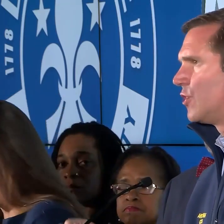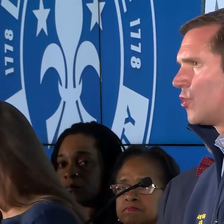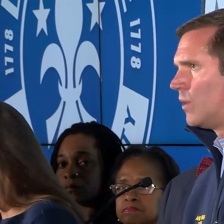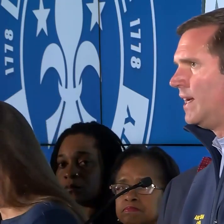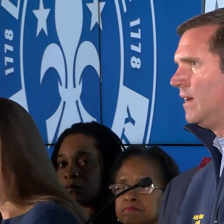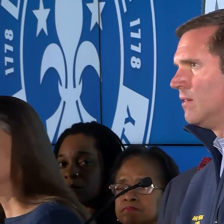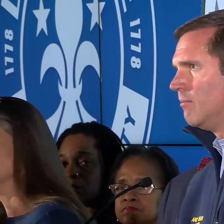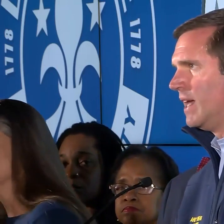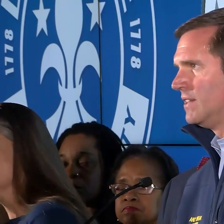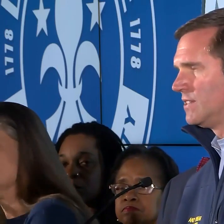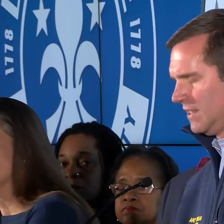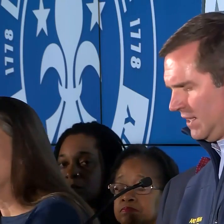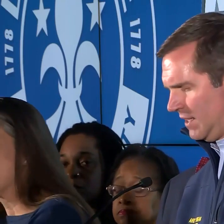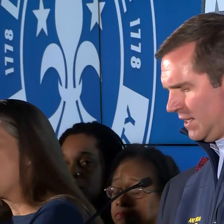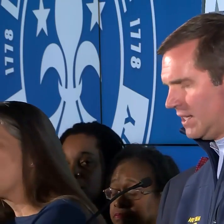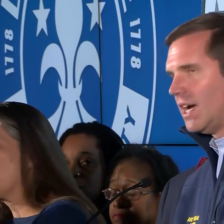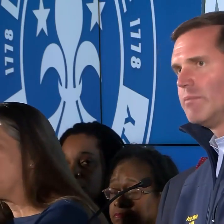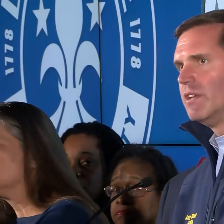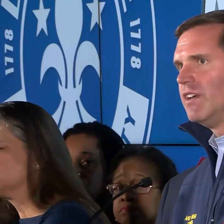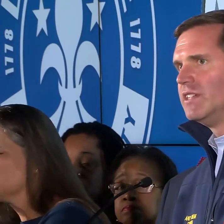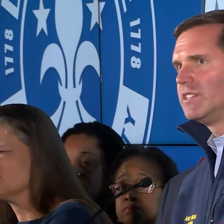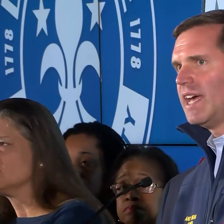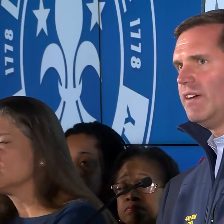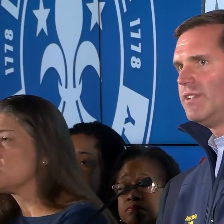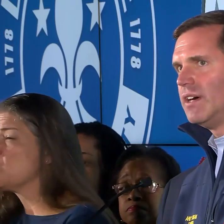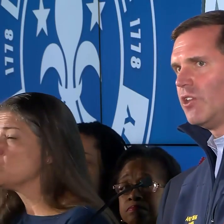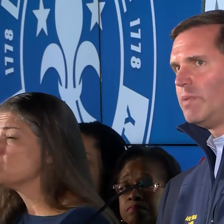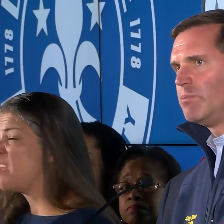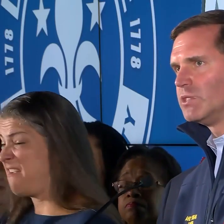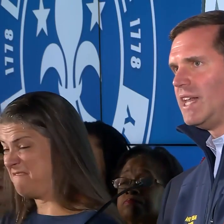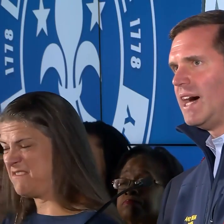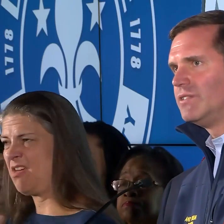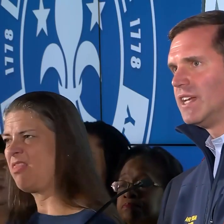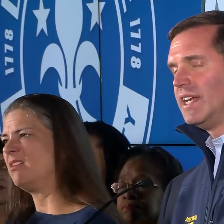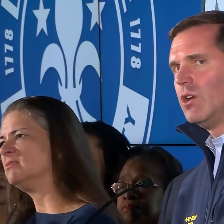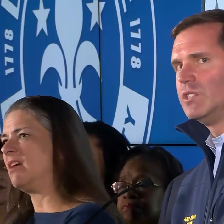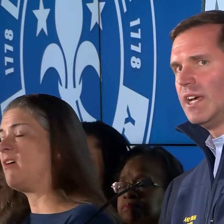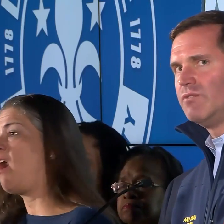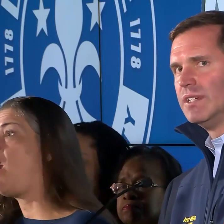three minutes. I'm convinced, saved other people's lives and I know saved